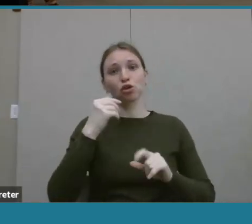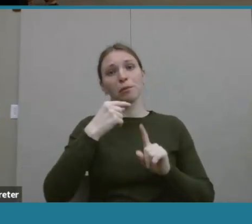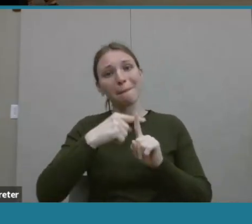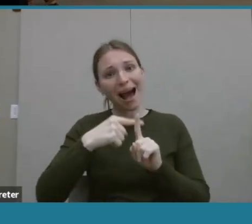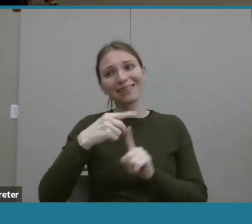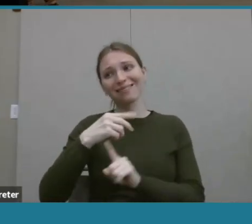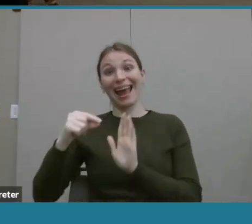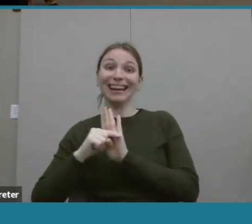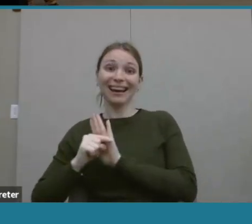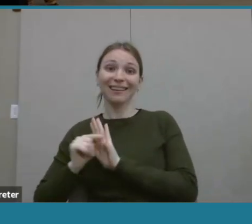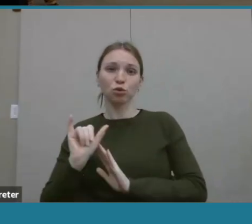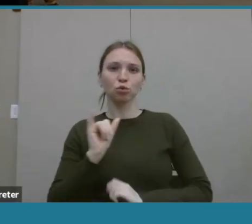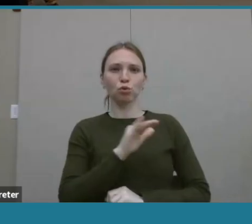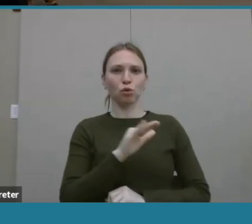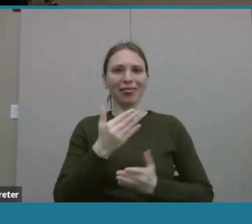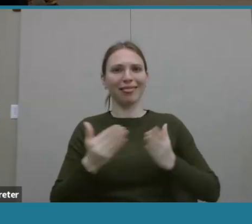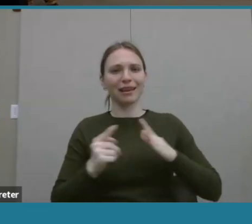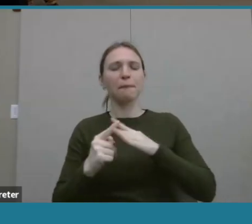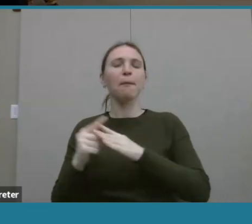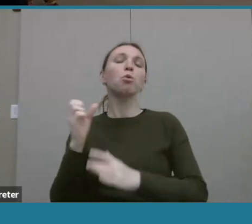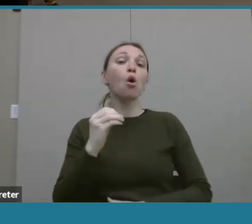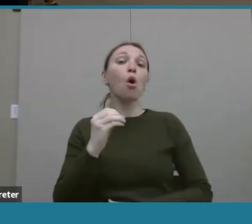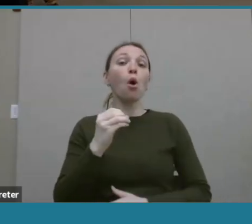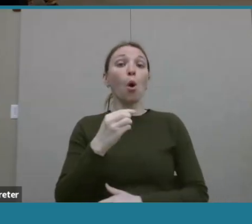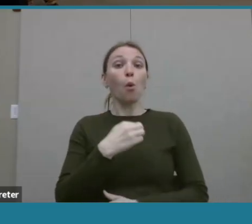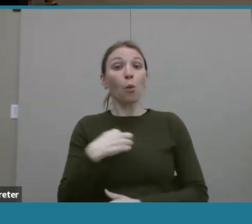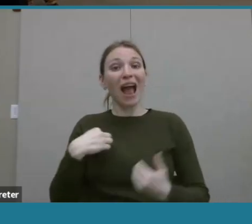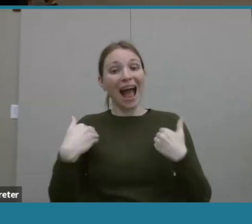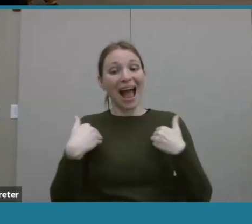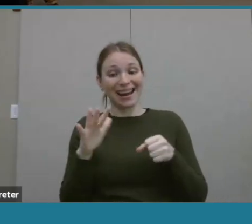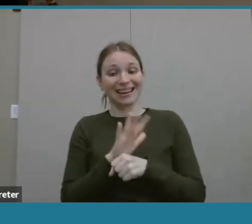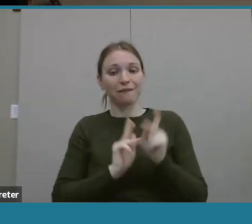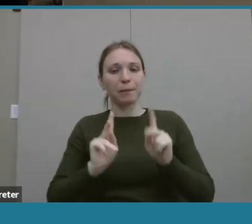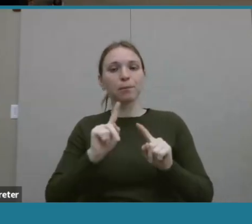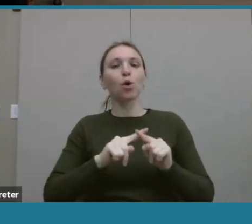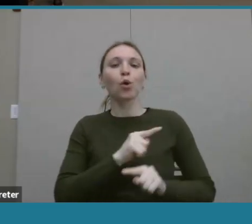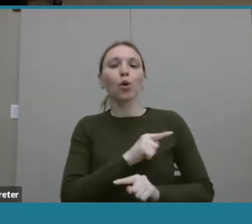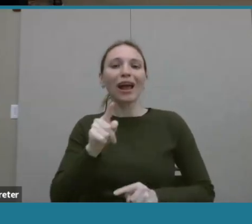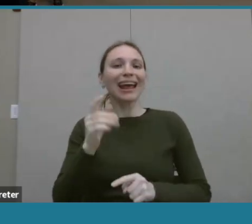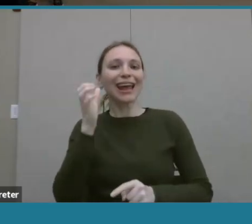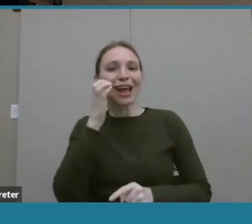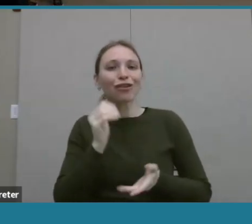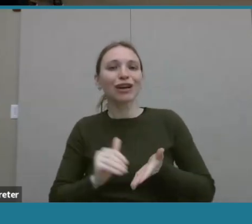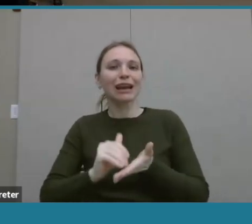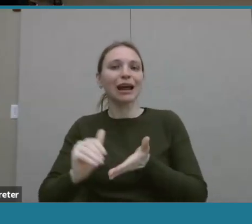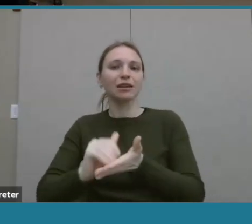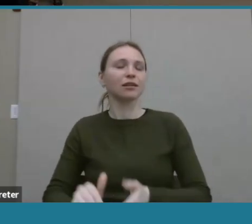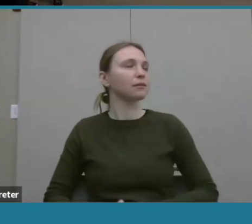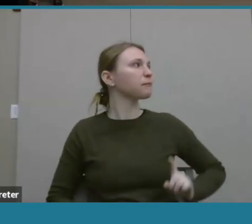So they also just became— we had enough people to have some redundancies and some affirmation of what we were— Can I riff for one second too?